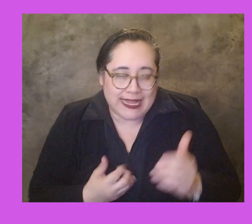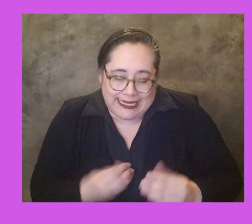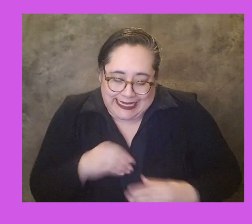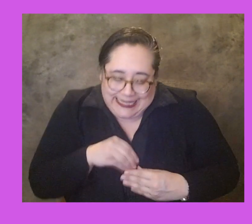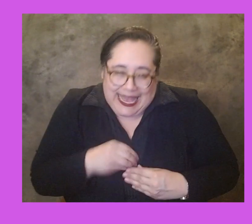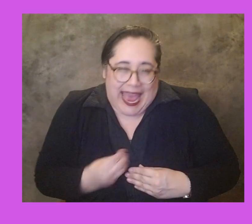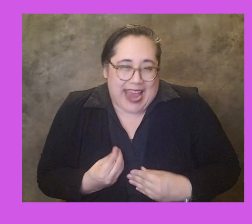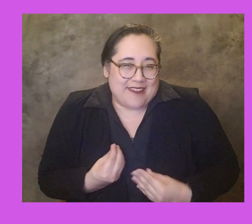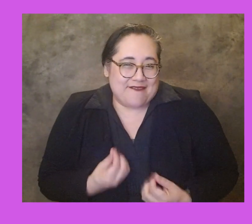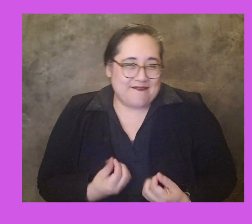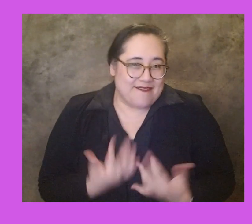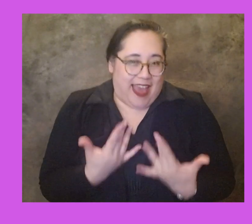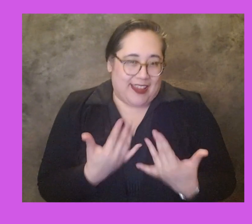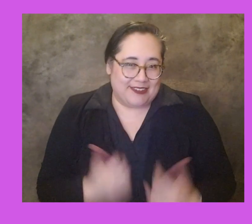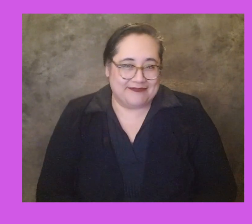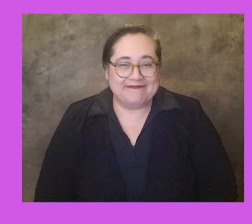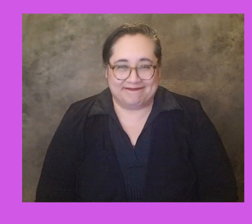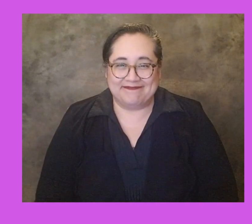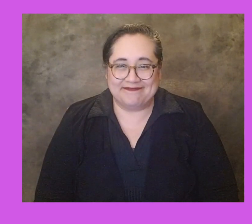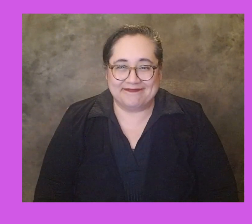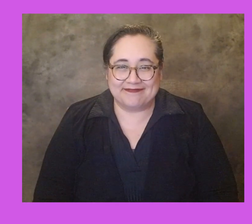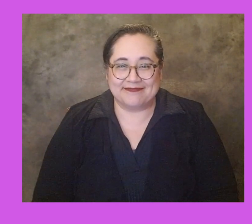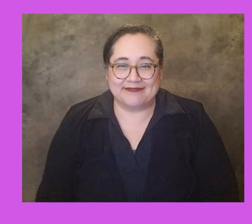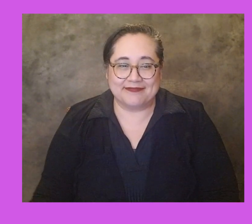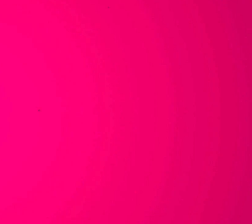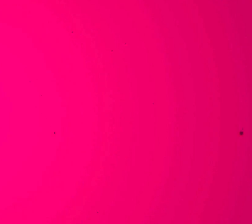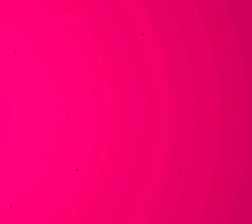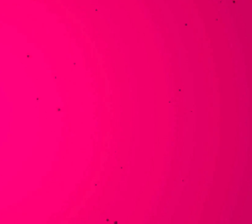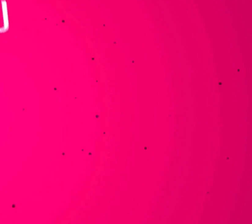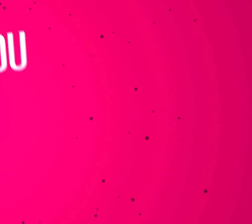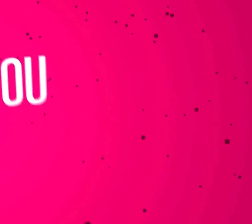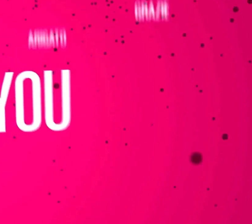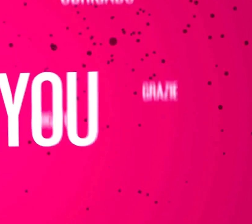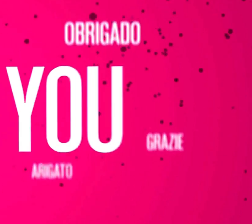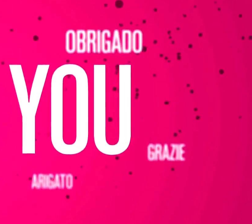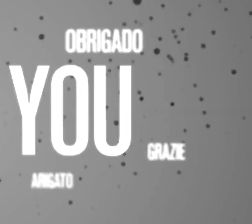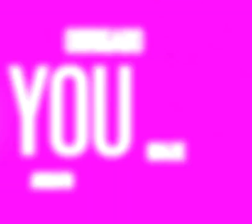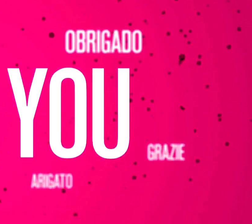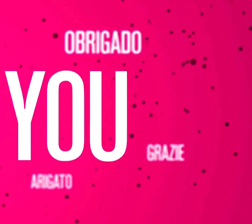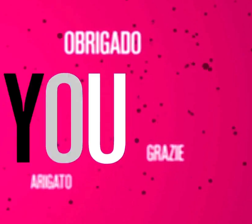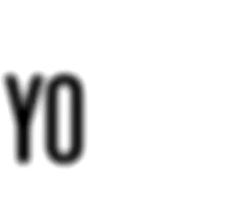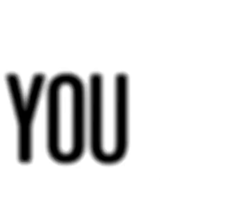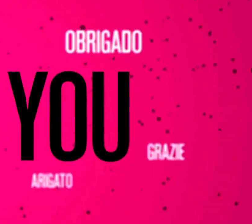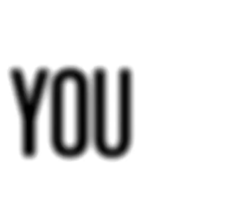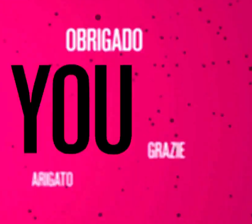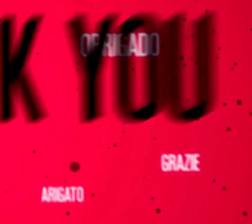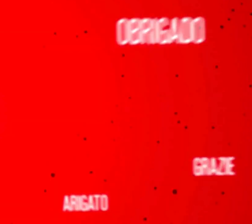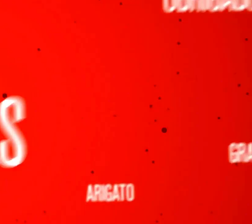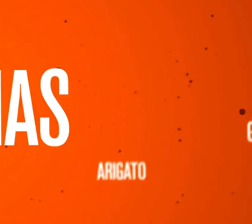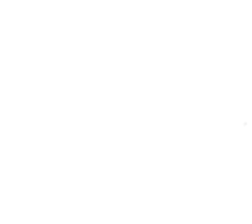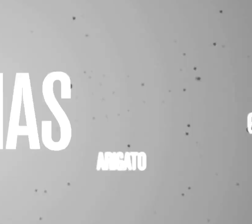by continuing with curiosity and continuing to follow. What lights a fire deep inside of.